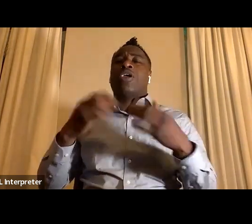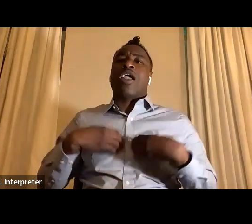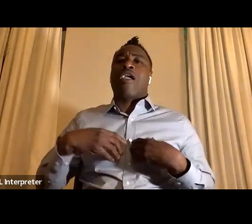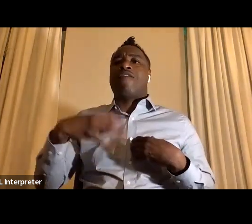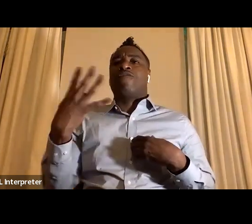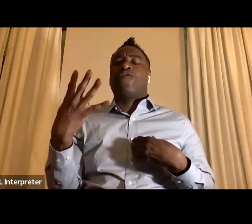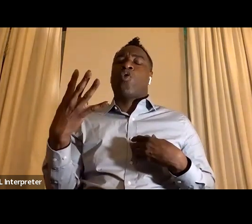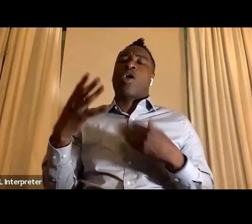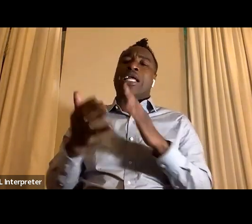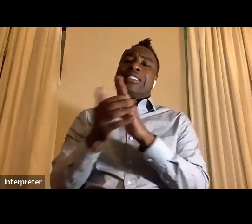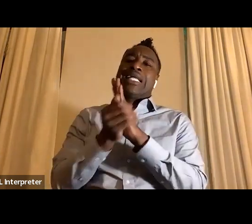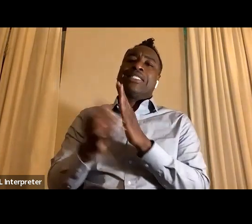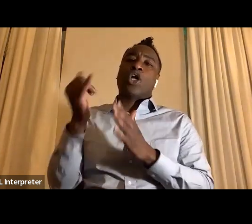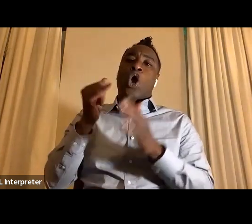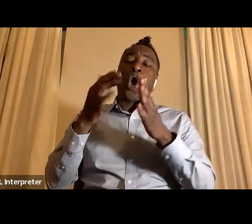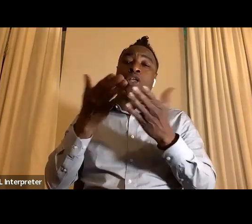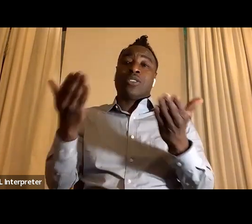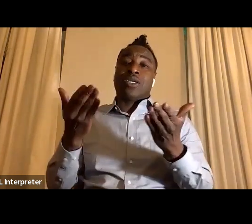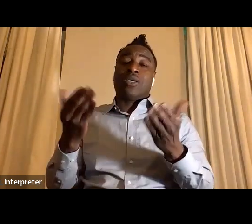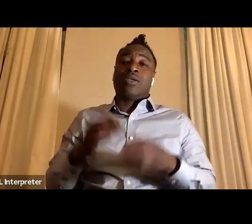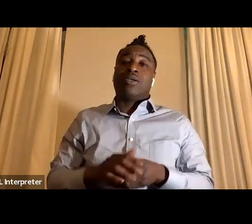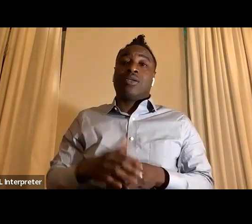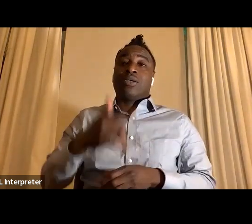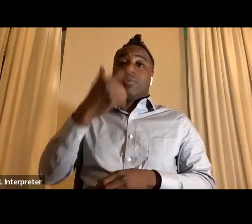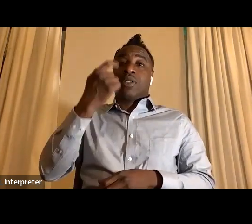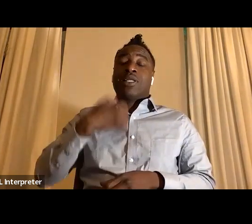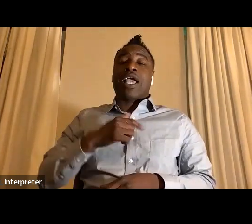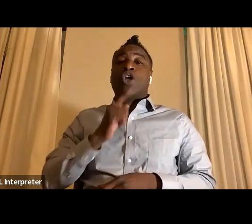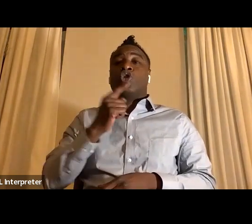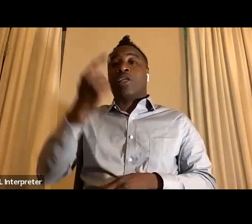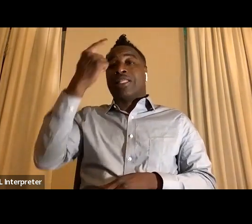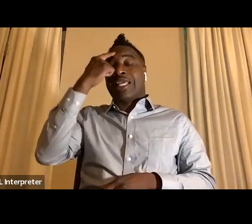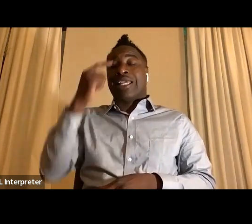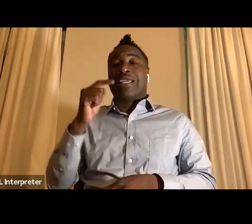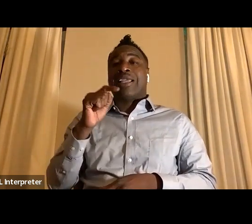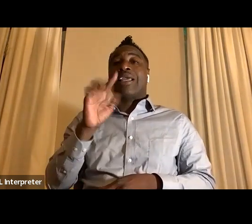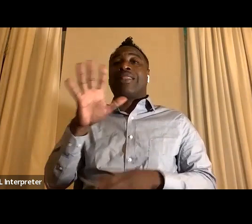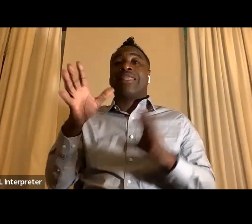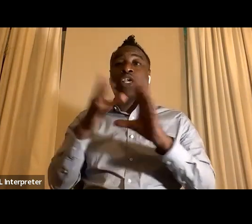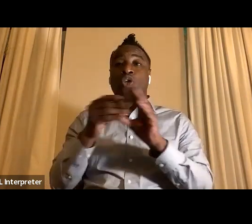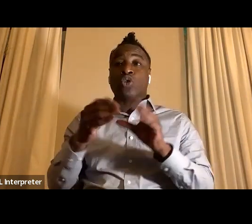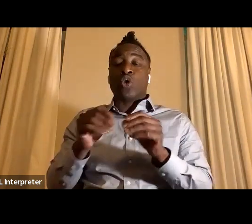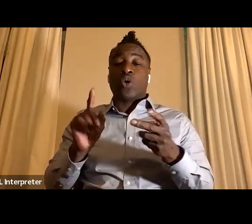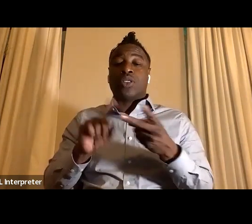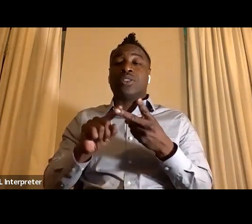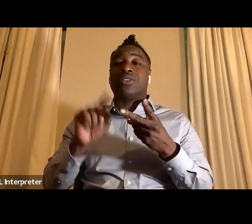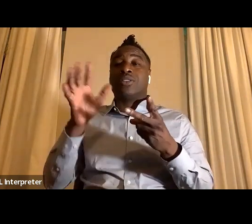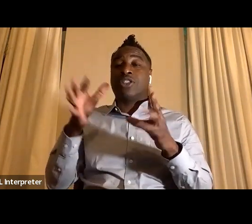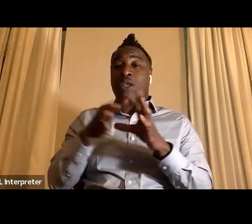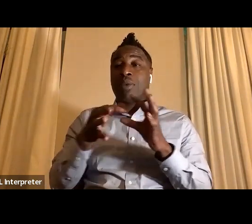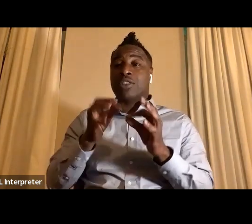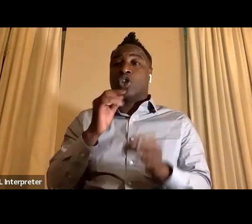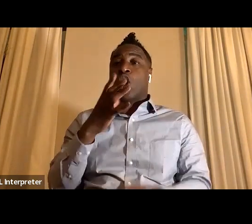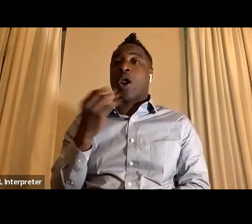here in a part of it because I truly think that their stories and also their messages are beautifully shown in their works.